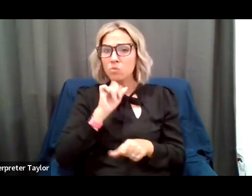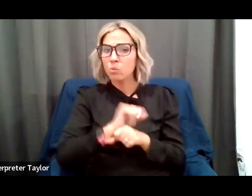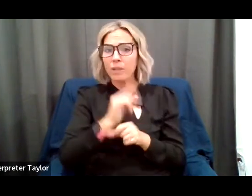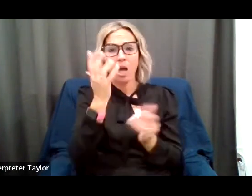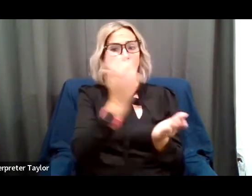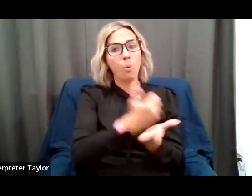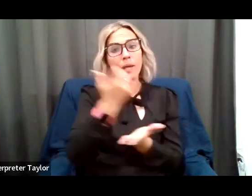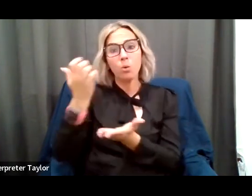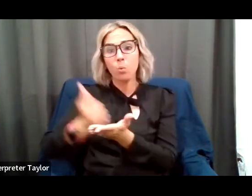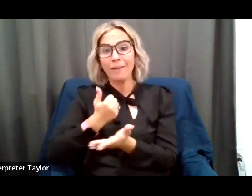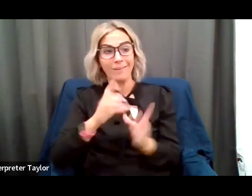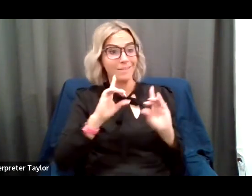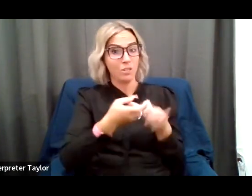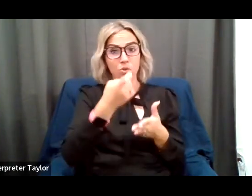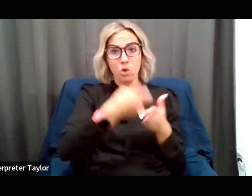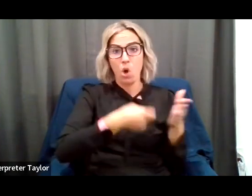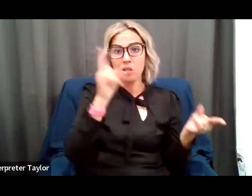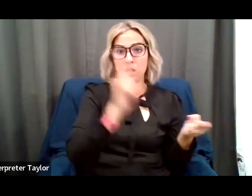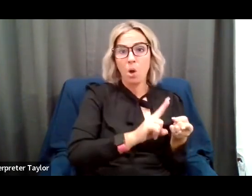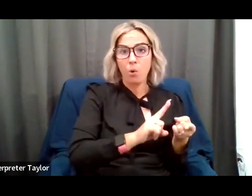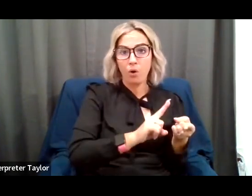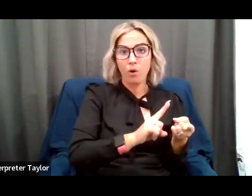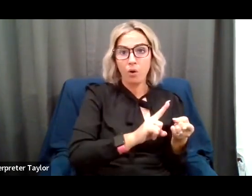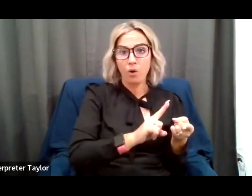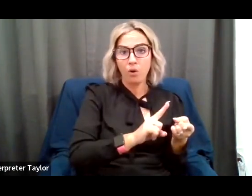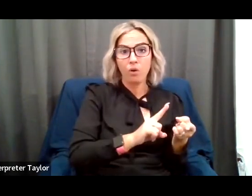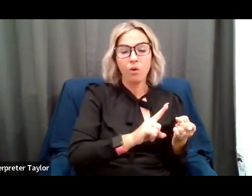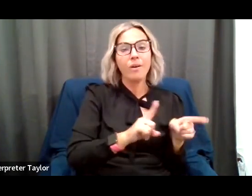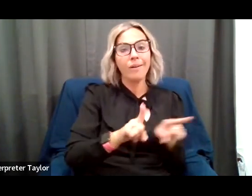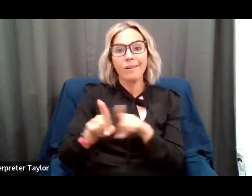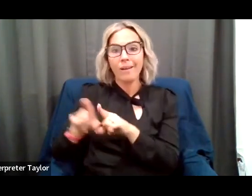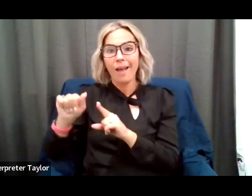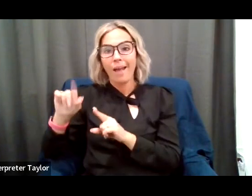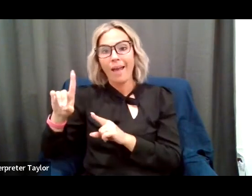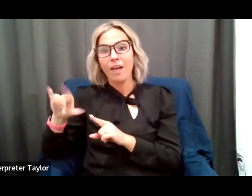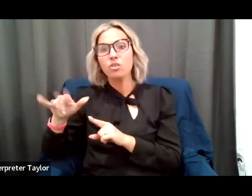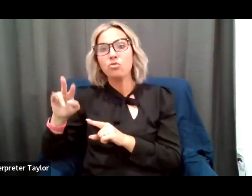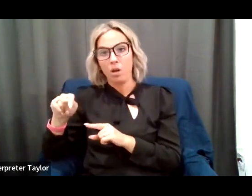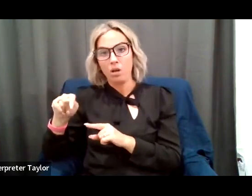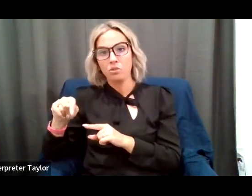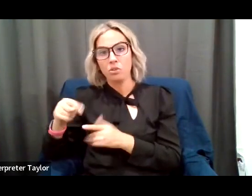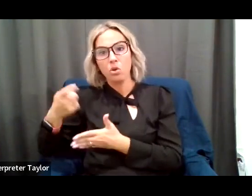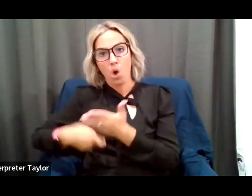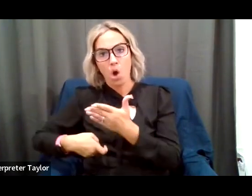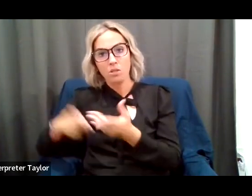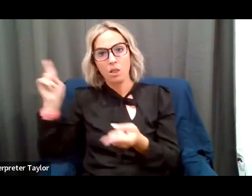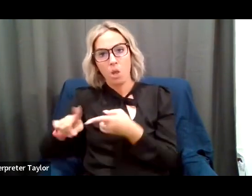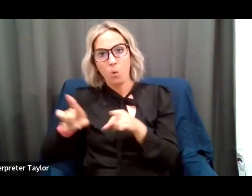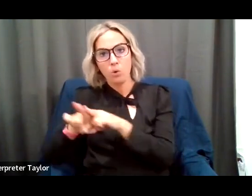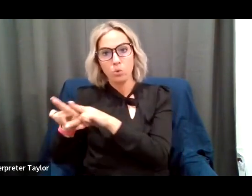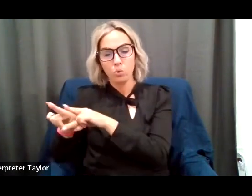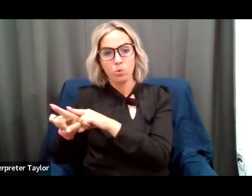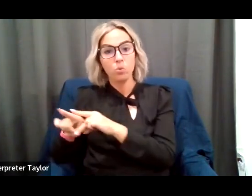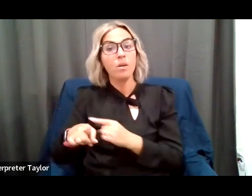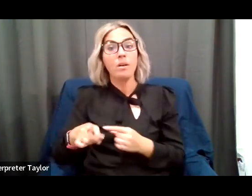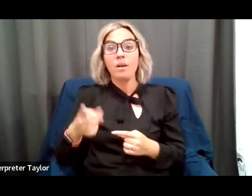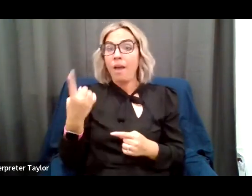District costs will be lower- lower, as well as adjunct costs. And we have through a fluke of timing of negotiations,